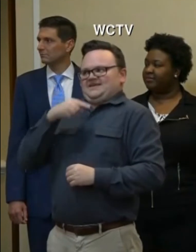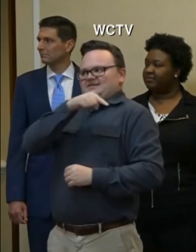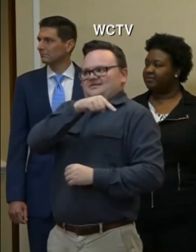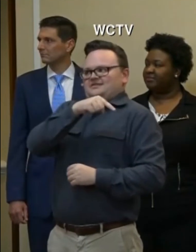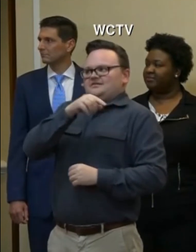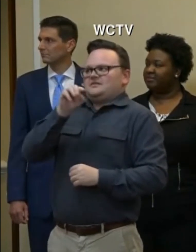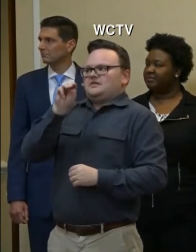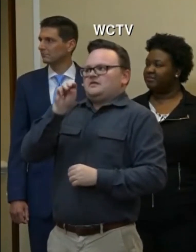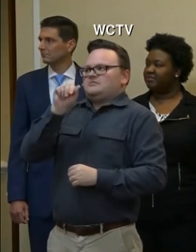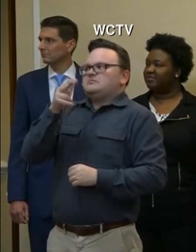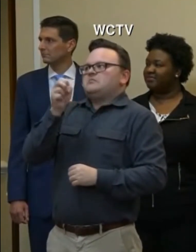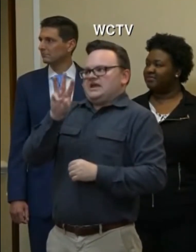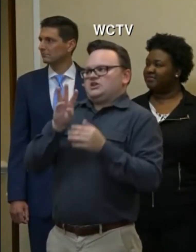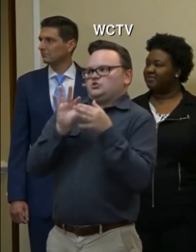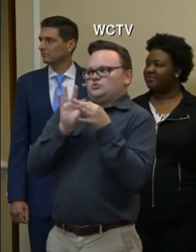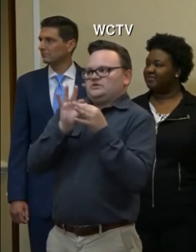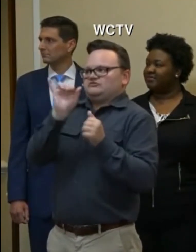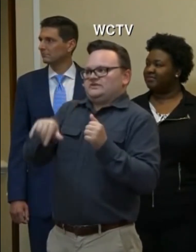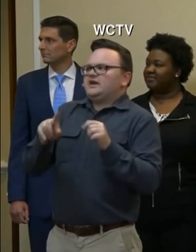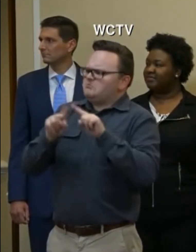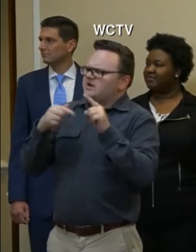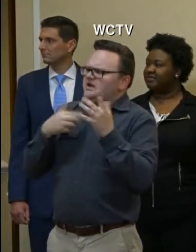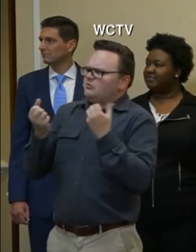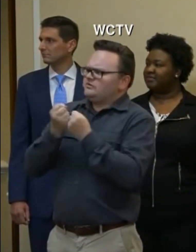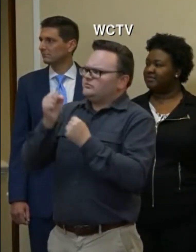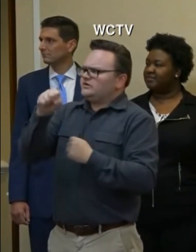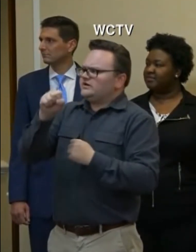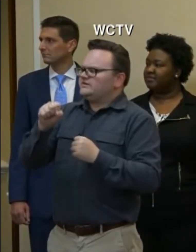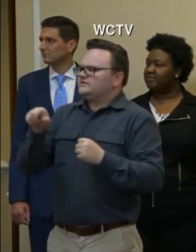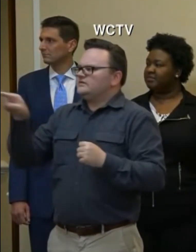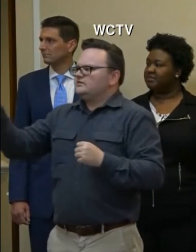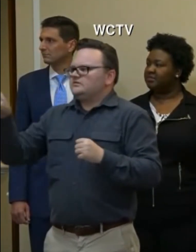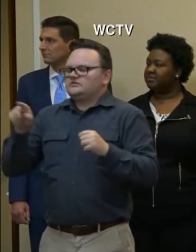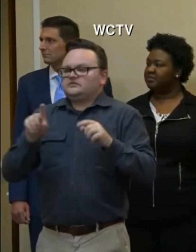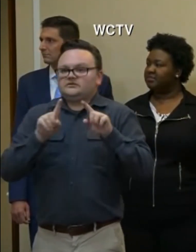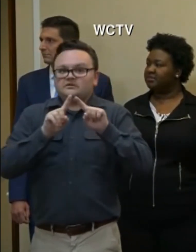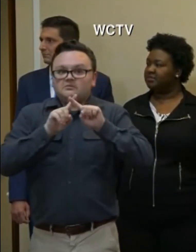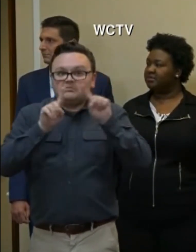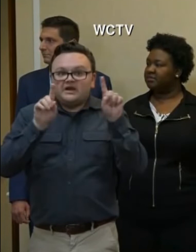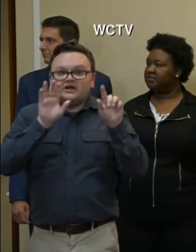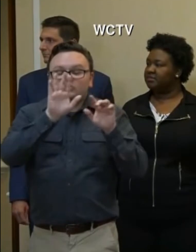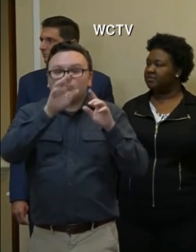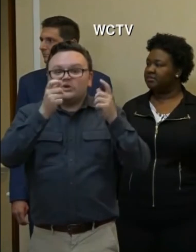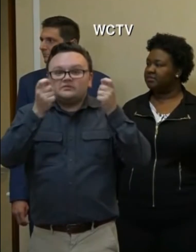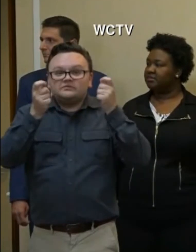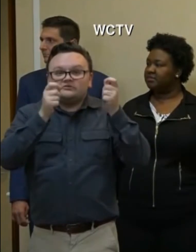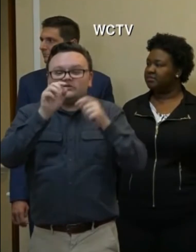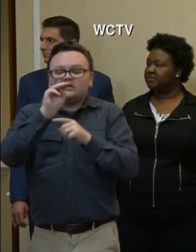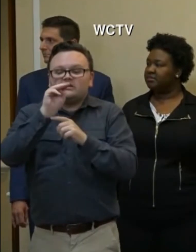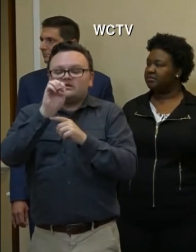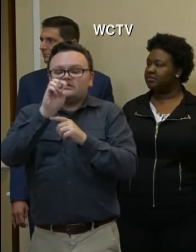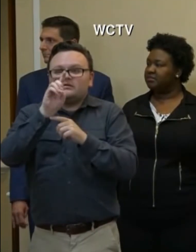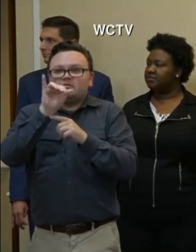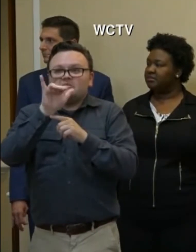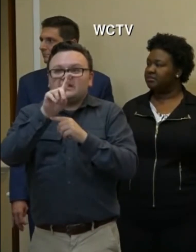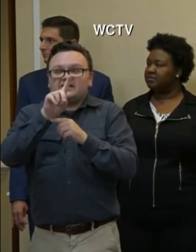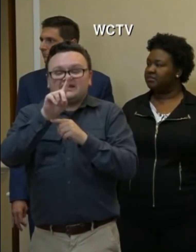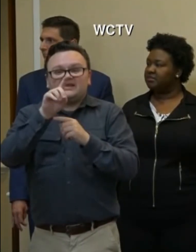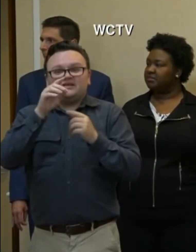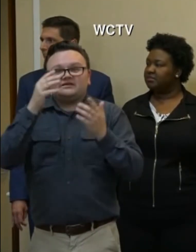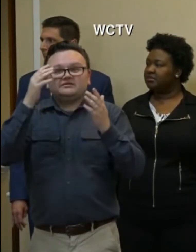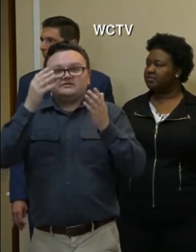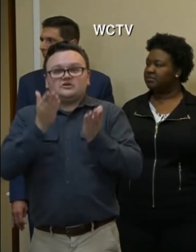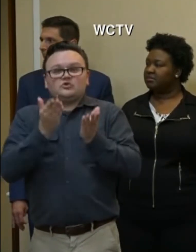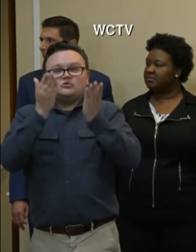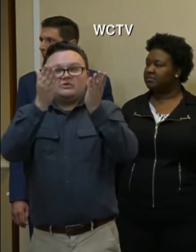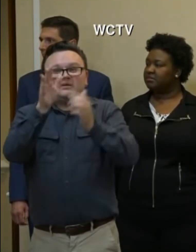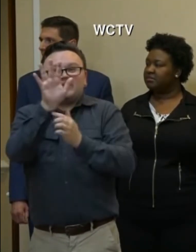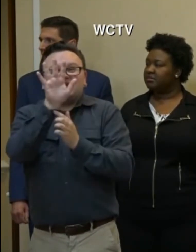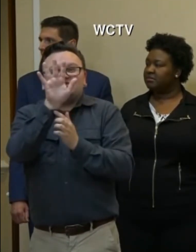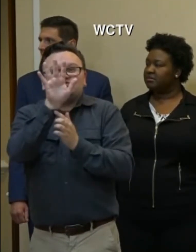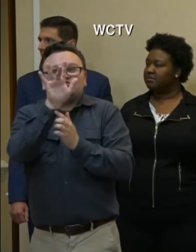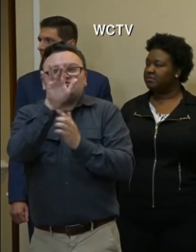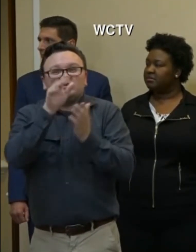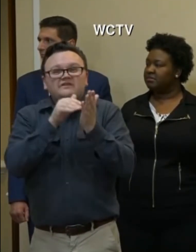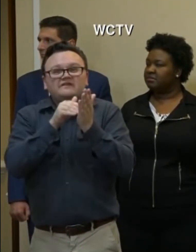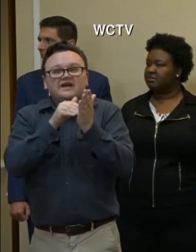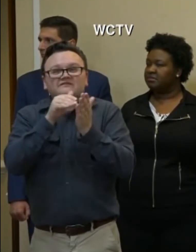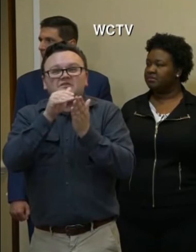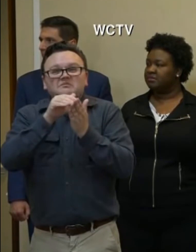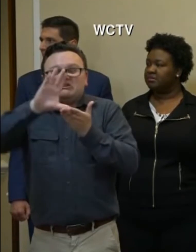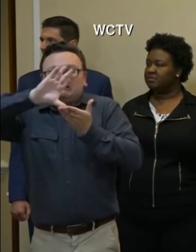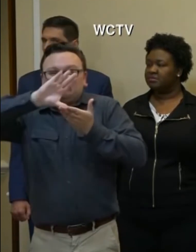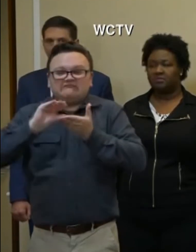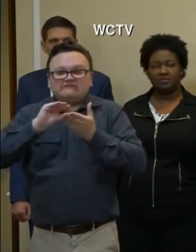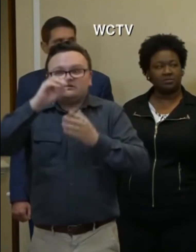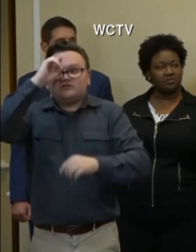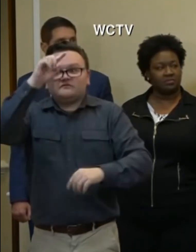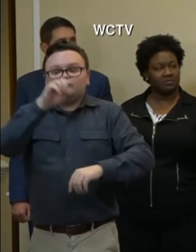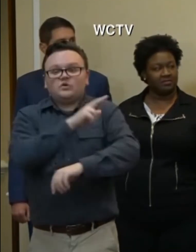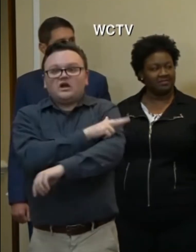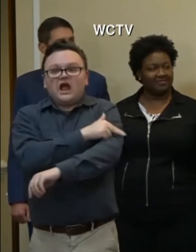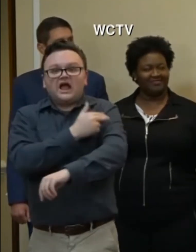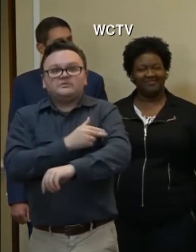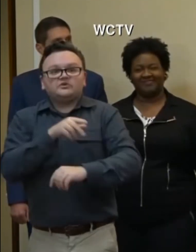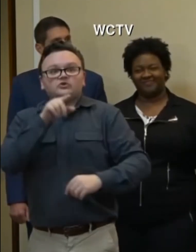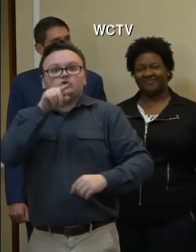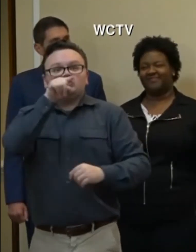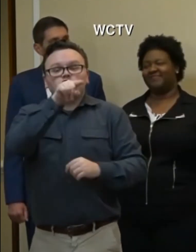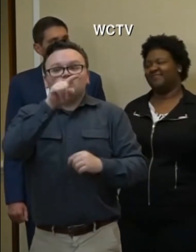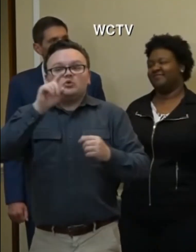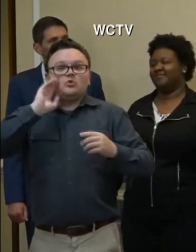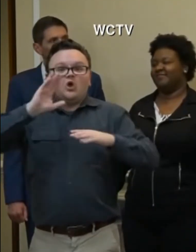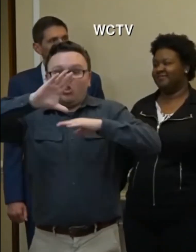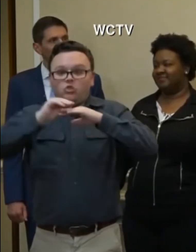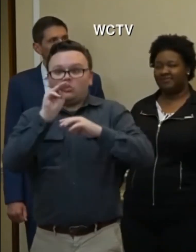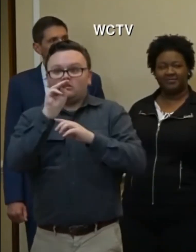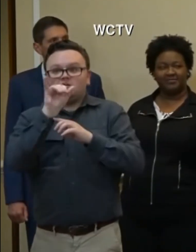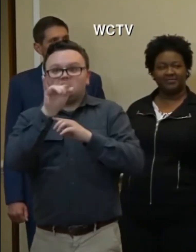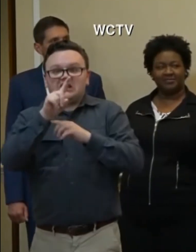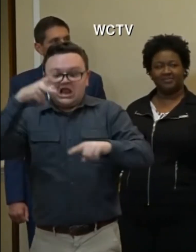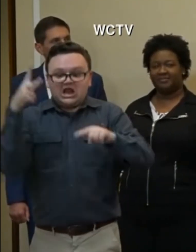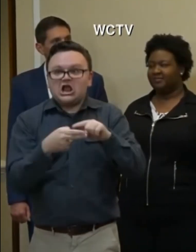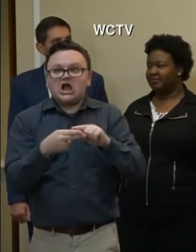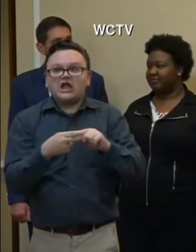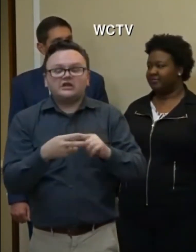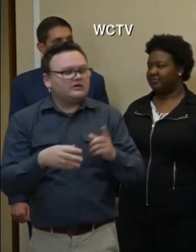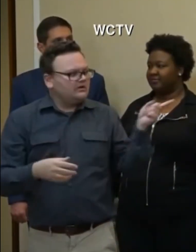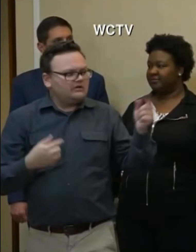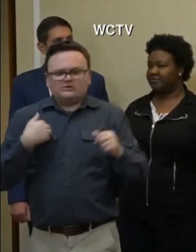we want to support you want to we are not recommending a cut that has been a